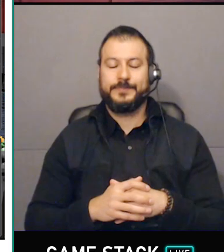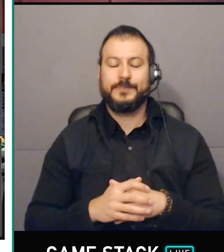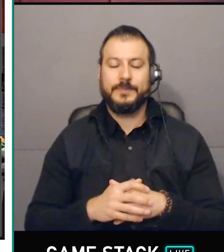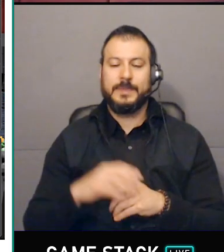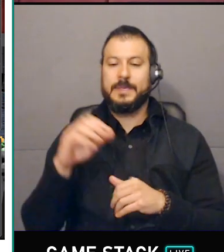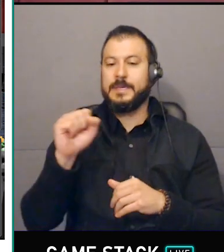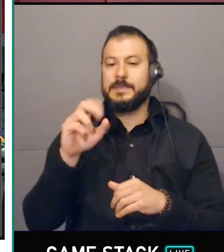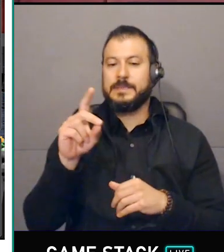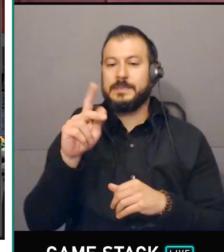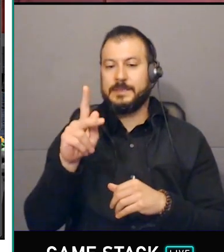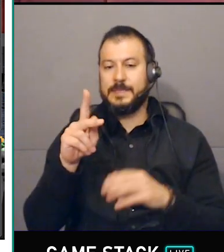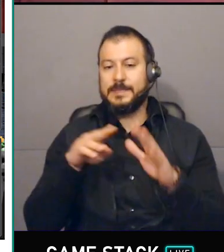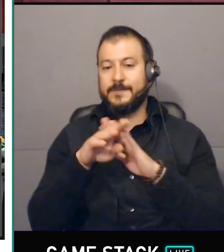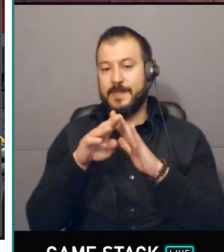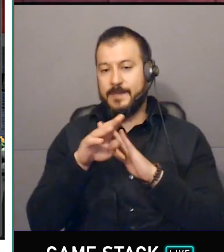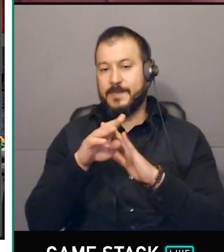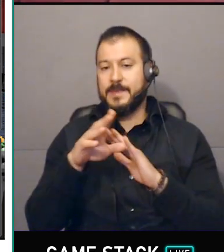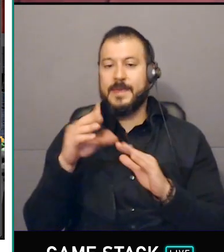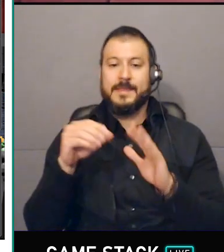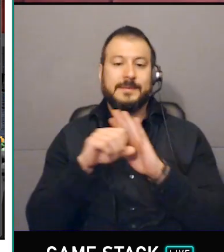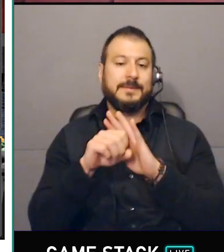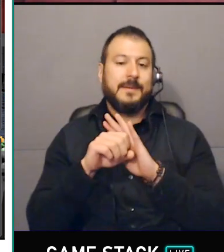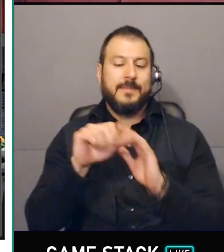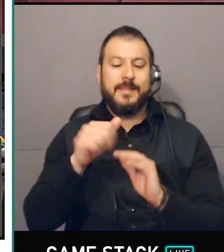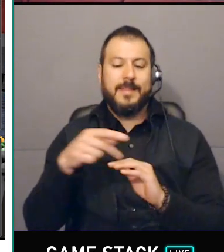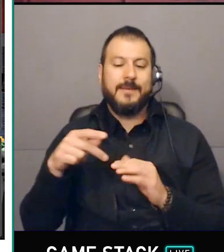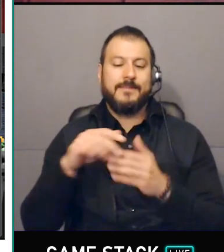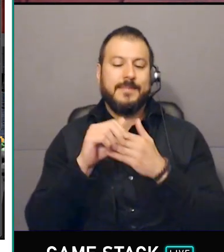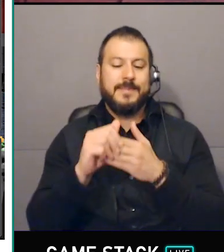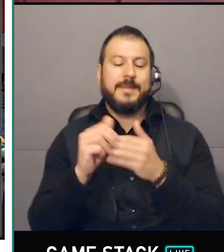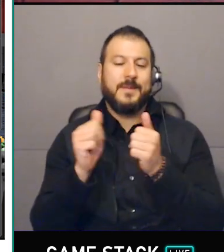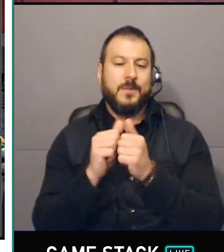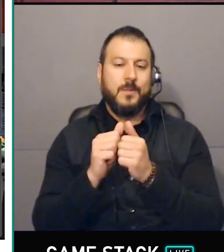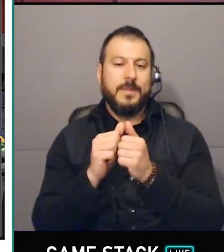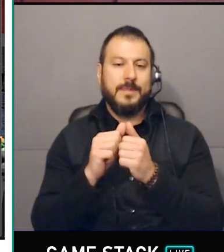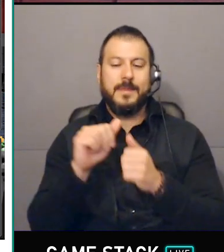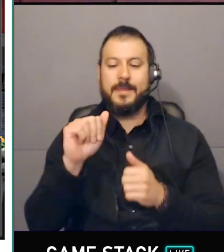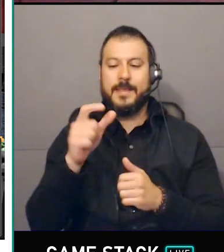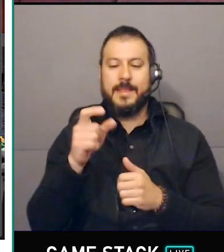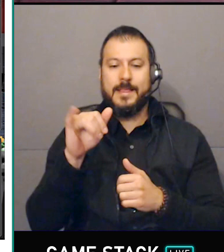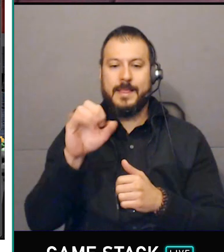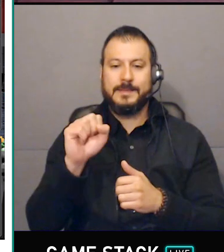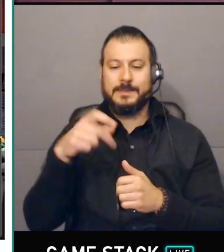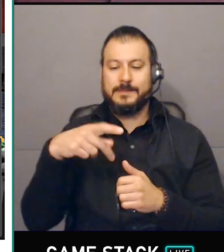The SDK development and sample app has been led by Alexey Panteleev who's done an amazing job,